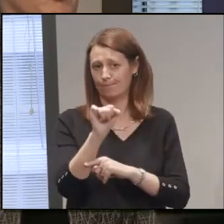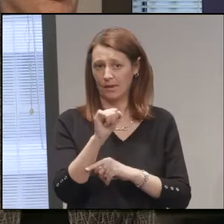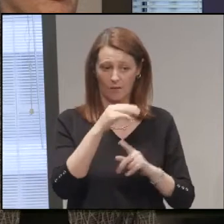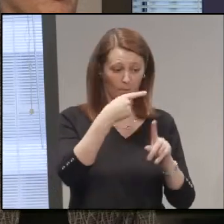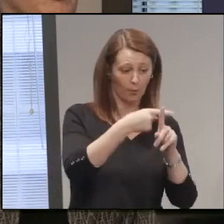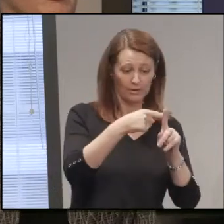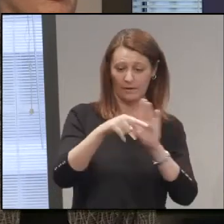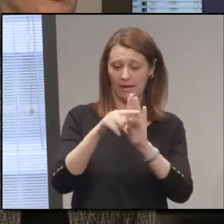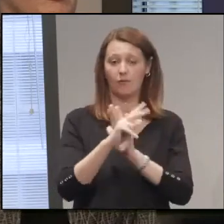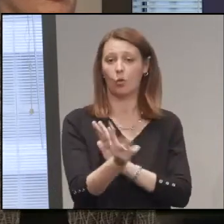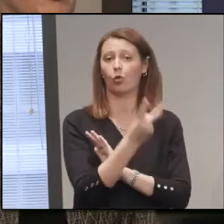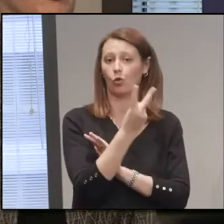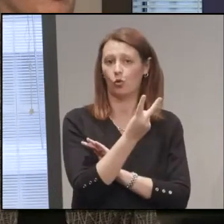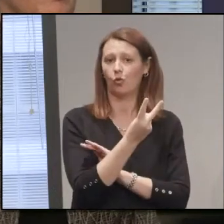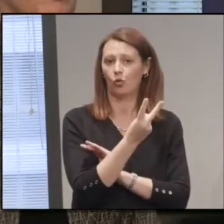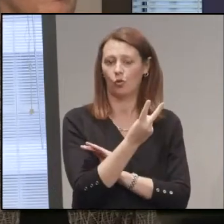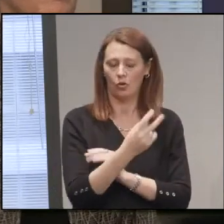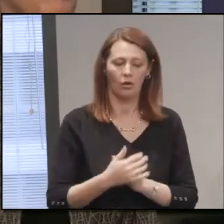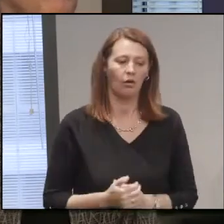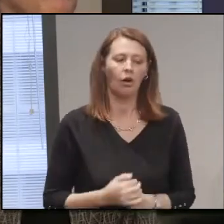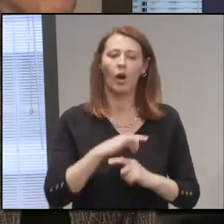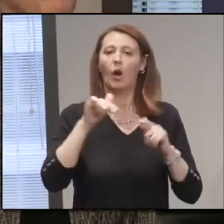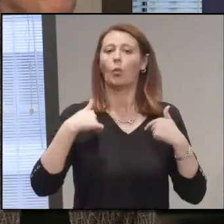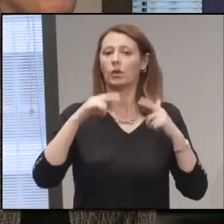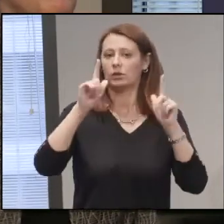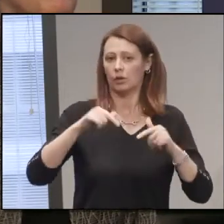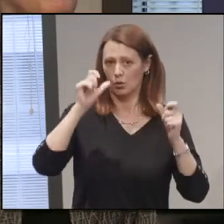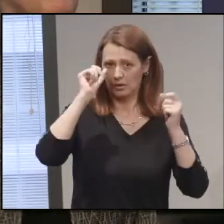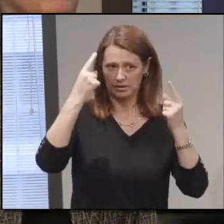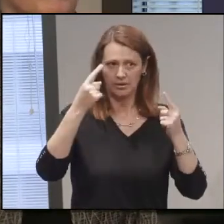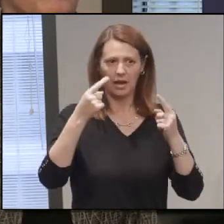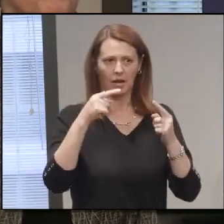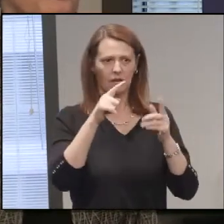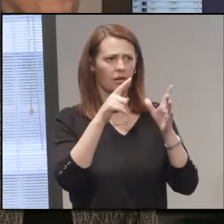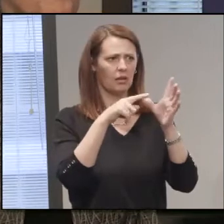and negative way. We're starting to understand. Anne Louise was here. I m not sure she's still